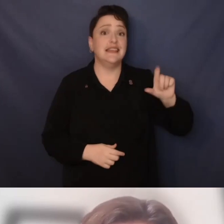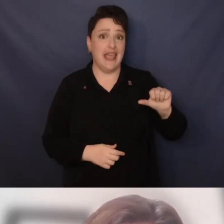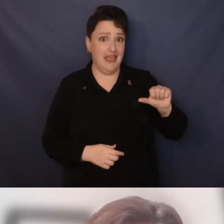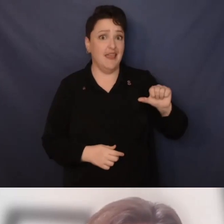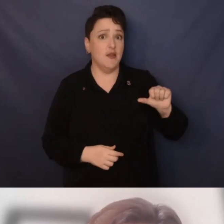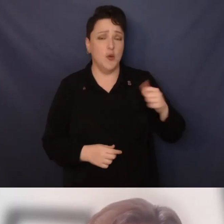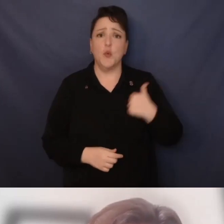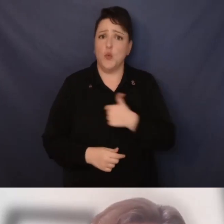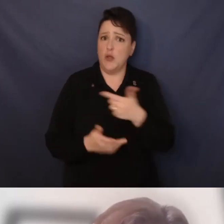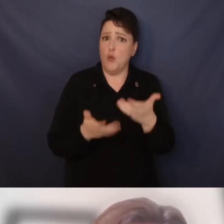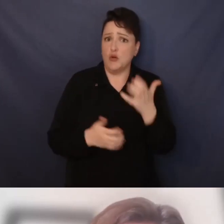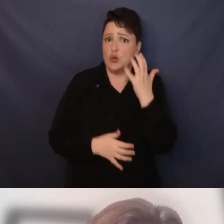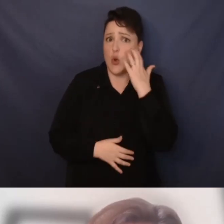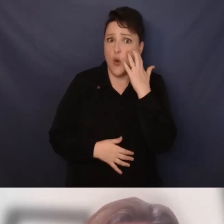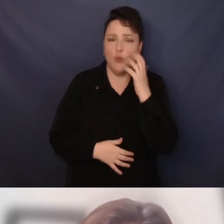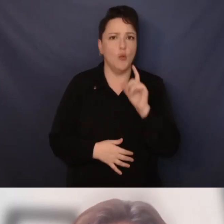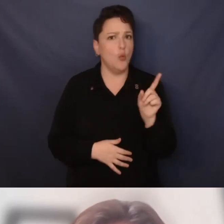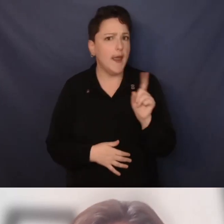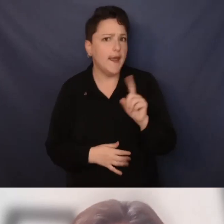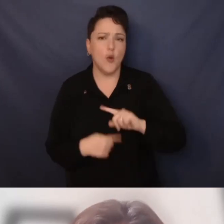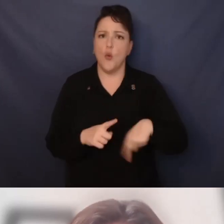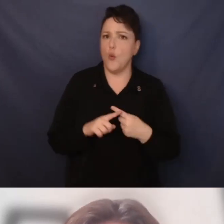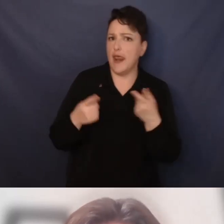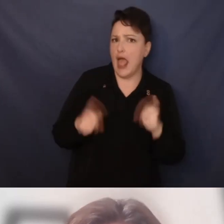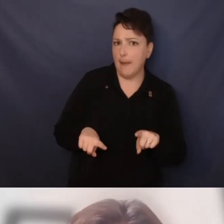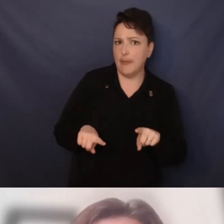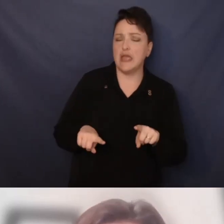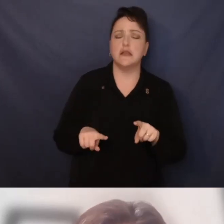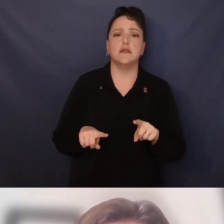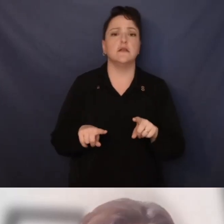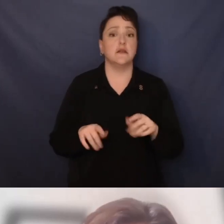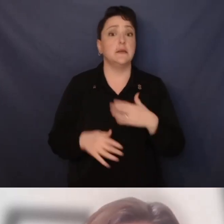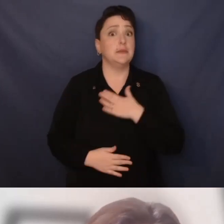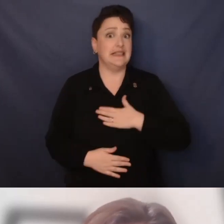where it's happening. And I really encourage you to fill out that follow up survey that we